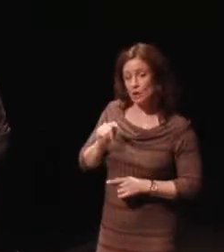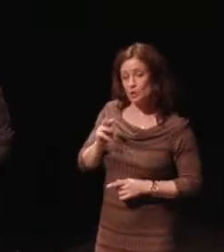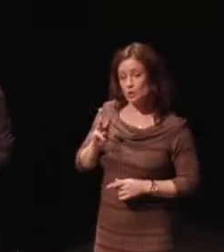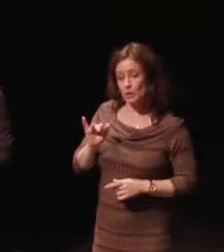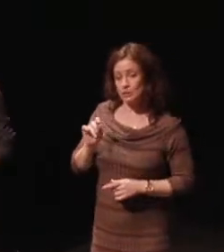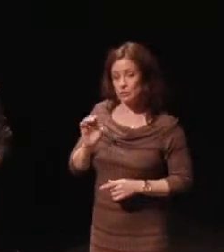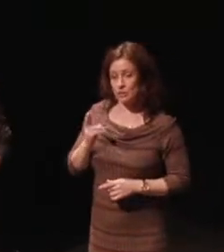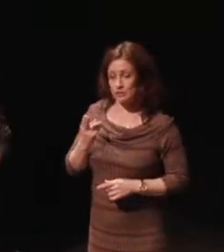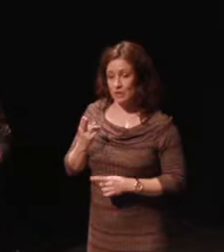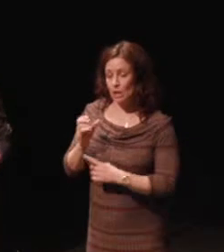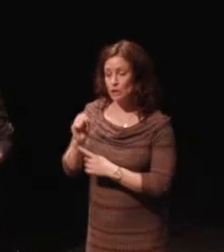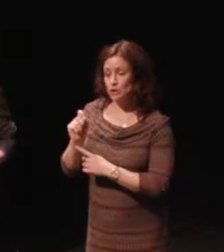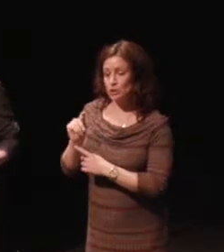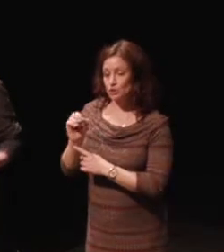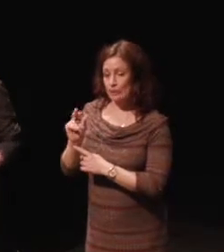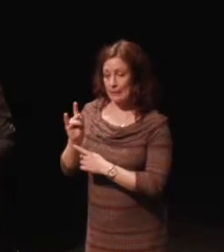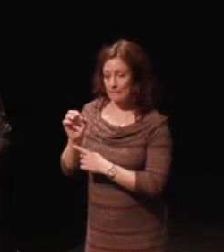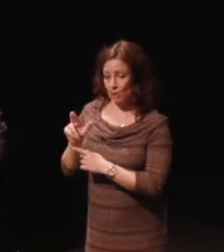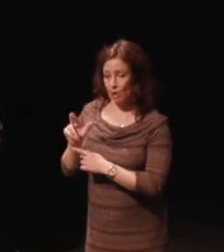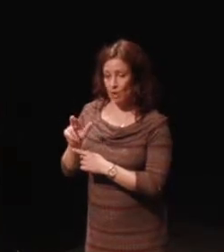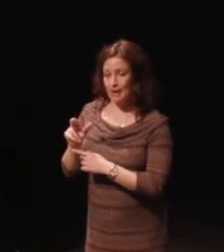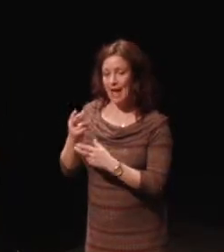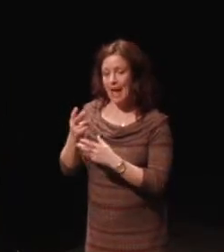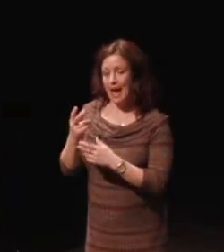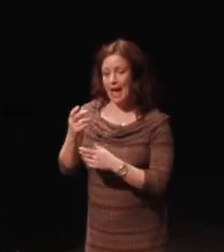who goes by the handle halfcoordinated, and he is also a speedrunner.